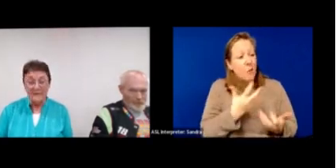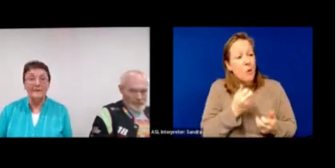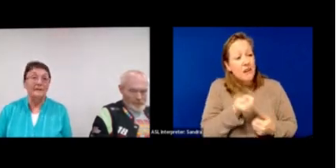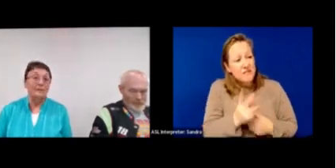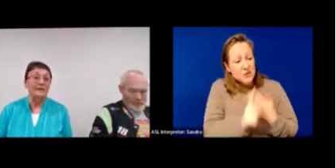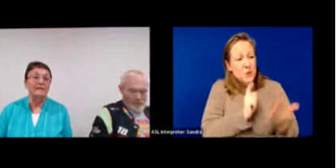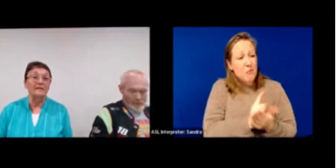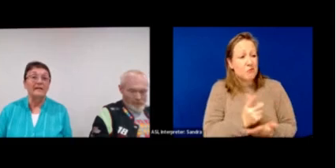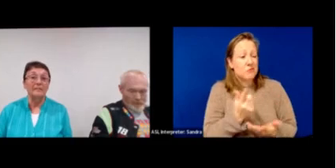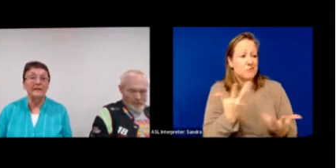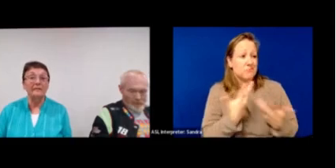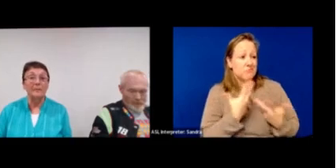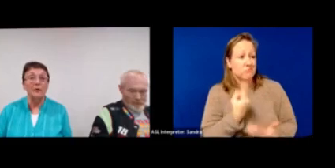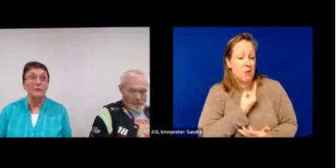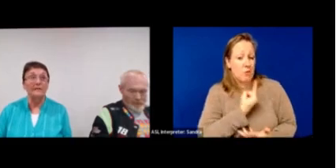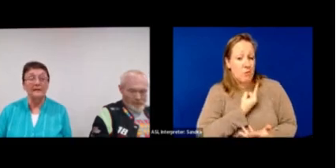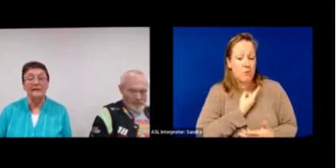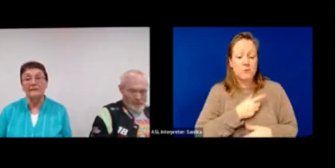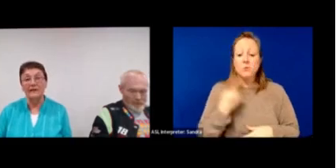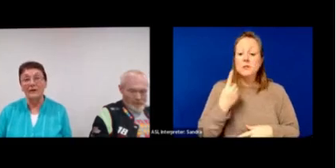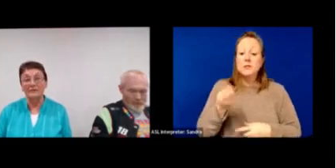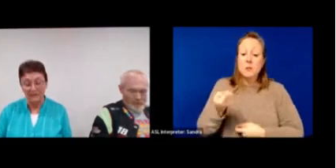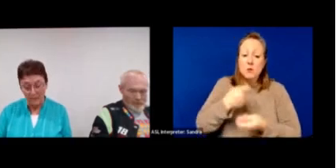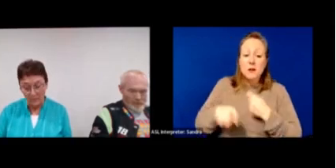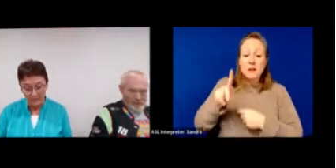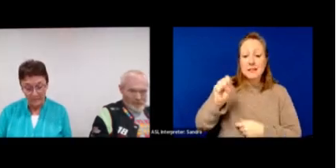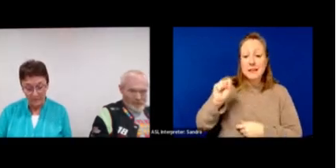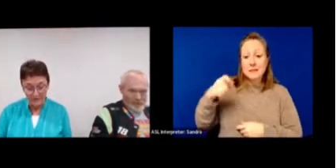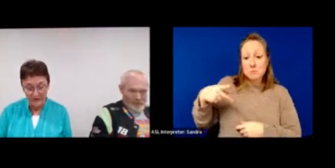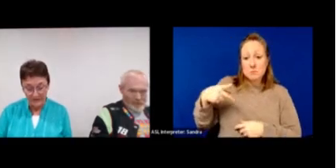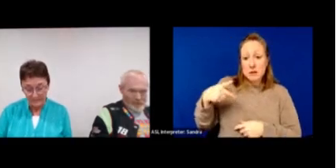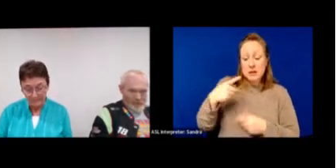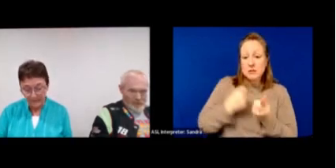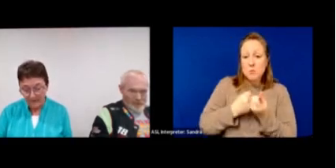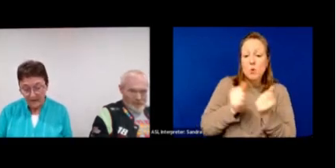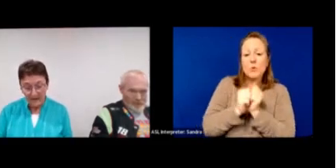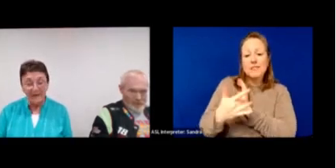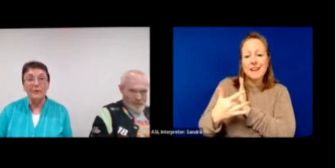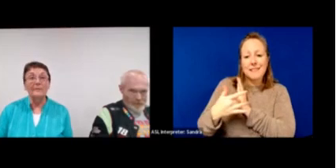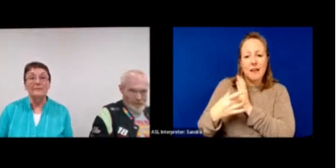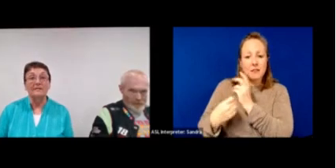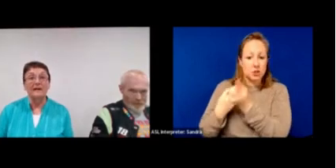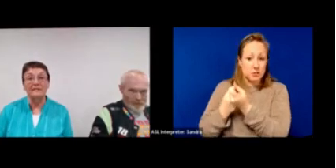somebody replacing DSP support with tech now technology supports on third shift. And what I'm gonna be discussing